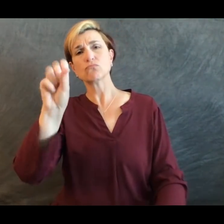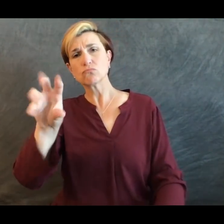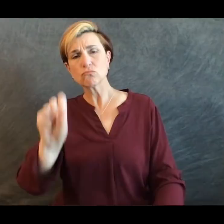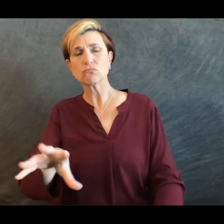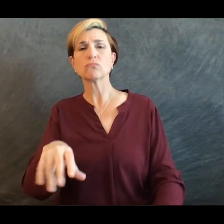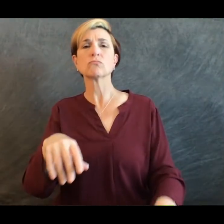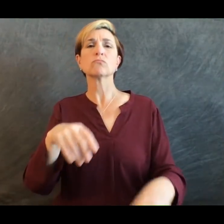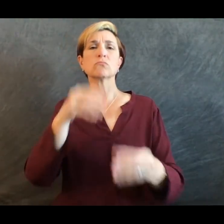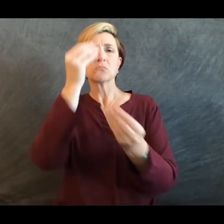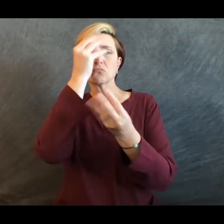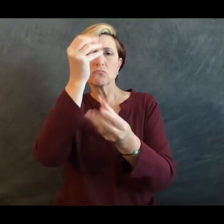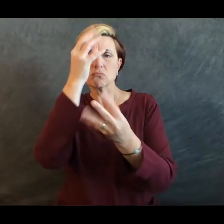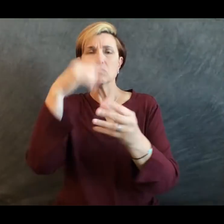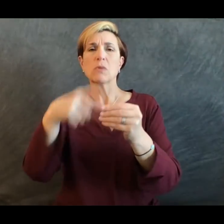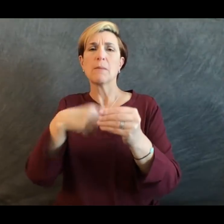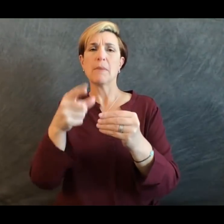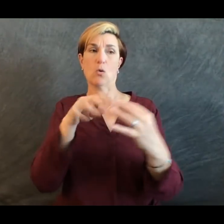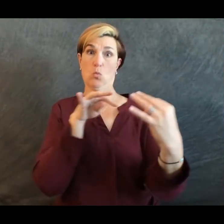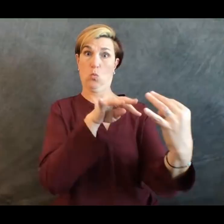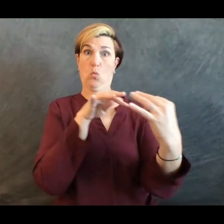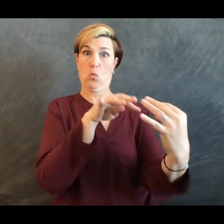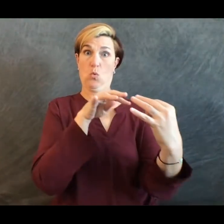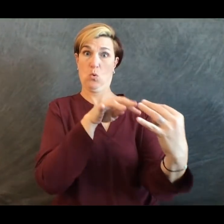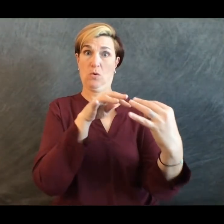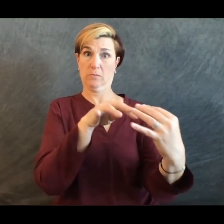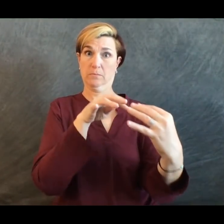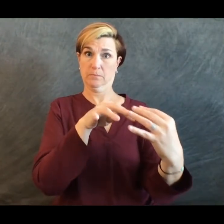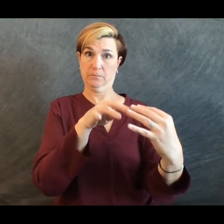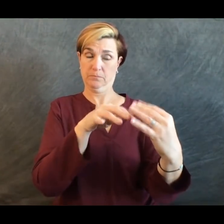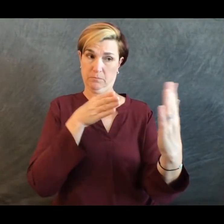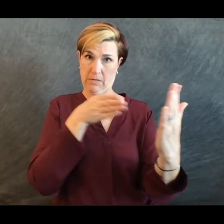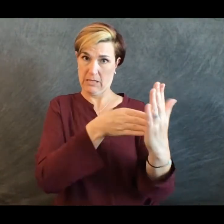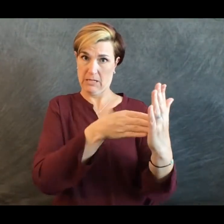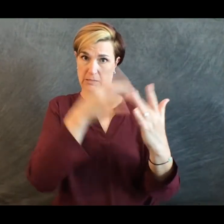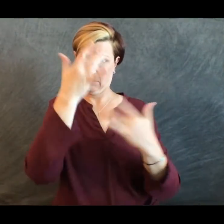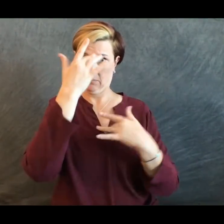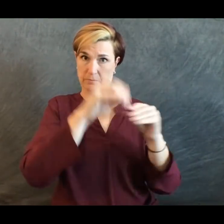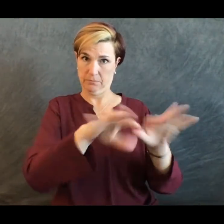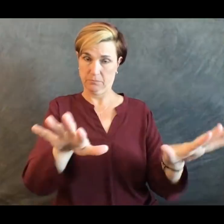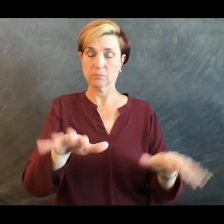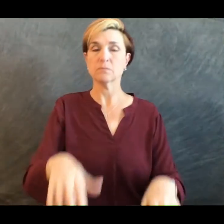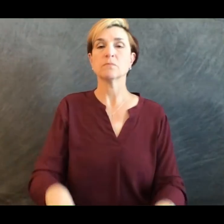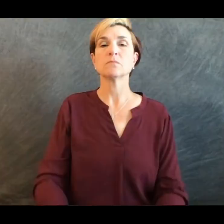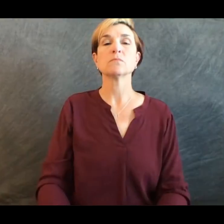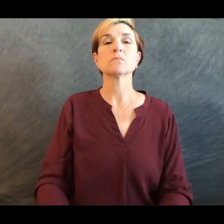that I'll have a couple of notes the United States in discussions last night